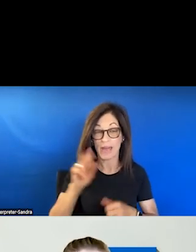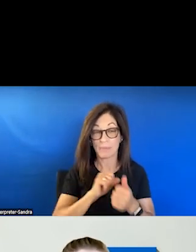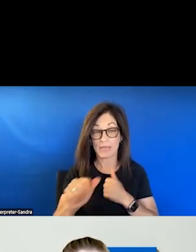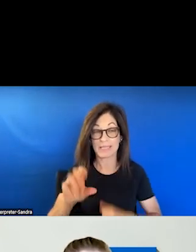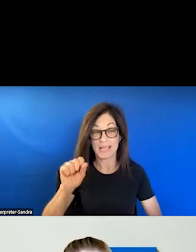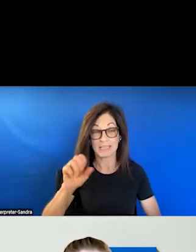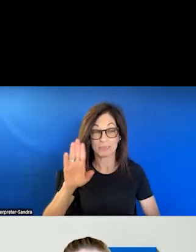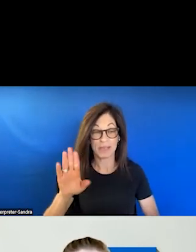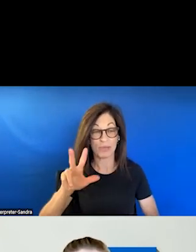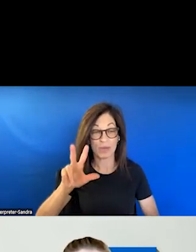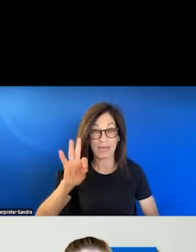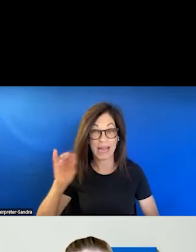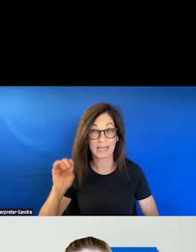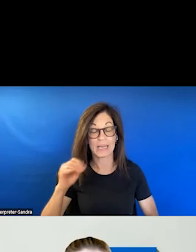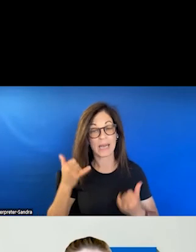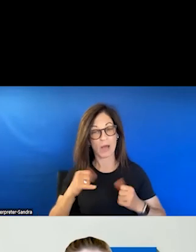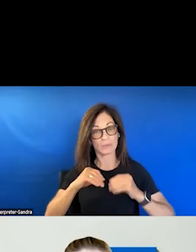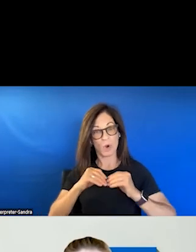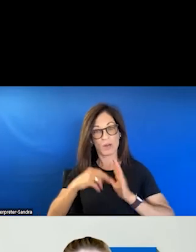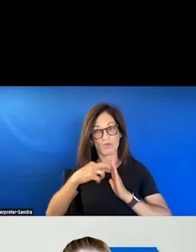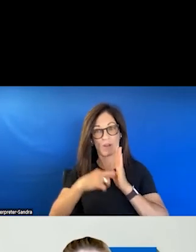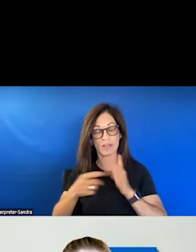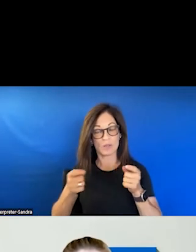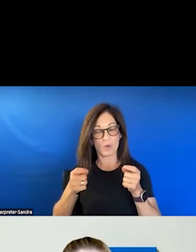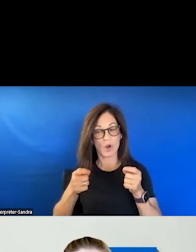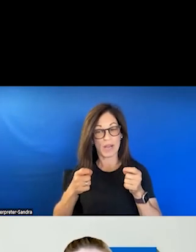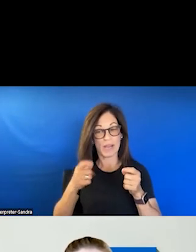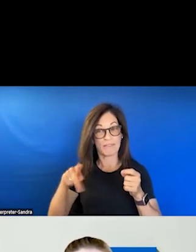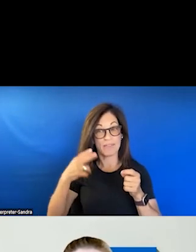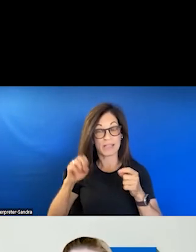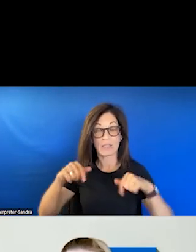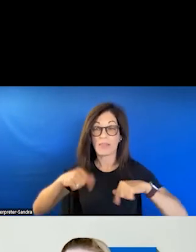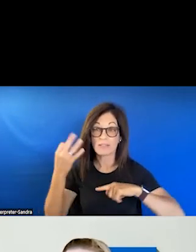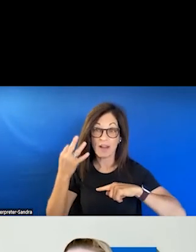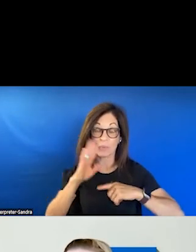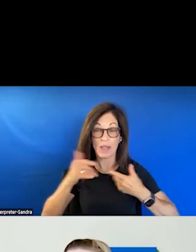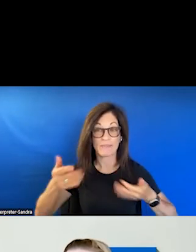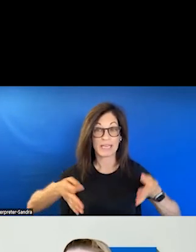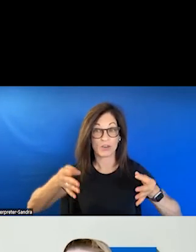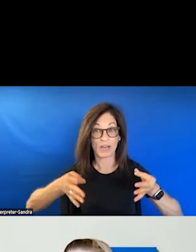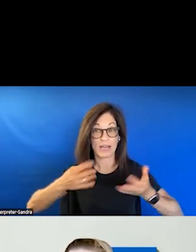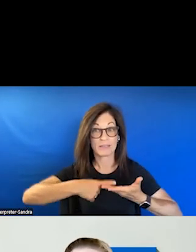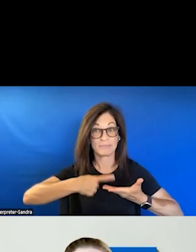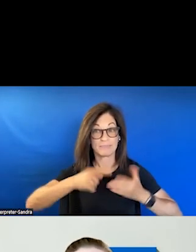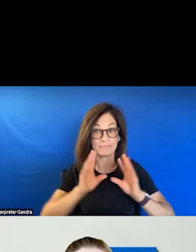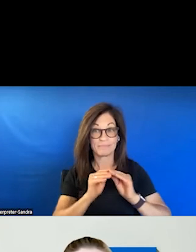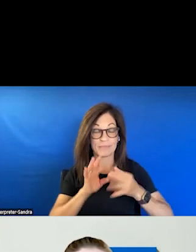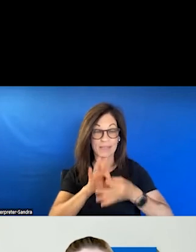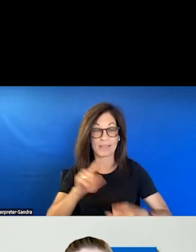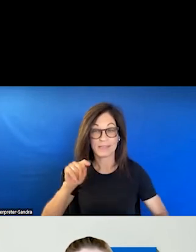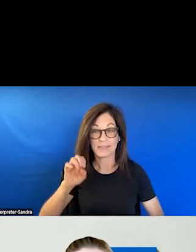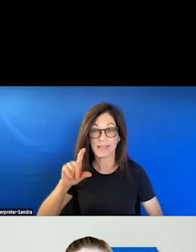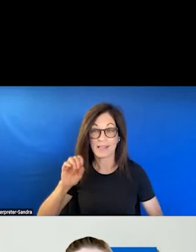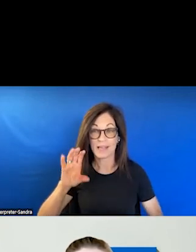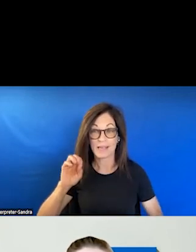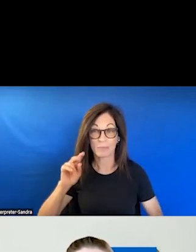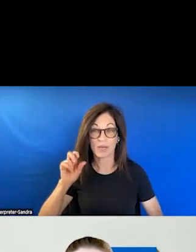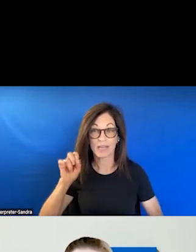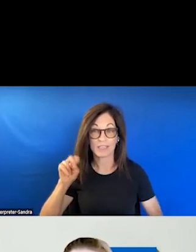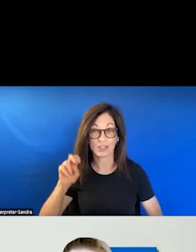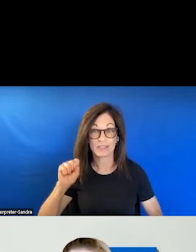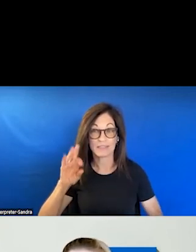MOVING INTO THE REGULATORY PHASE. THE LAW CREATED. THEY'RE